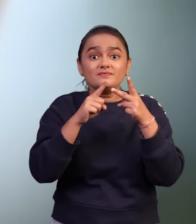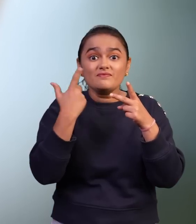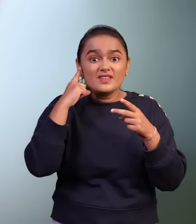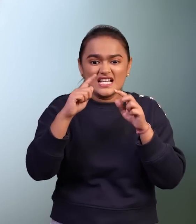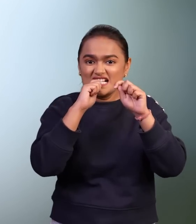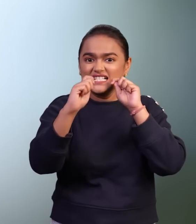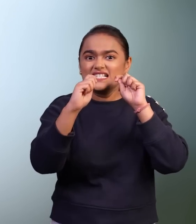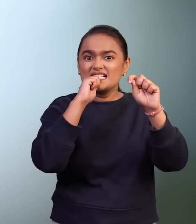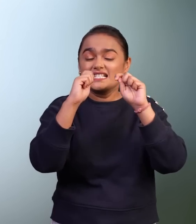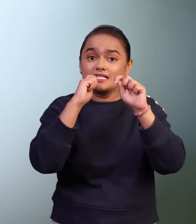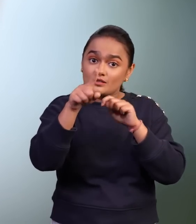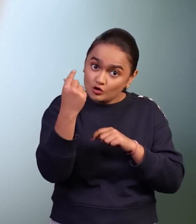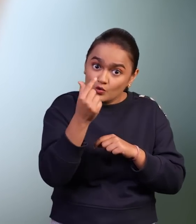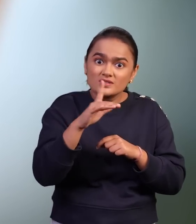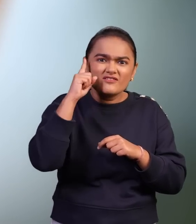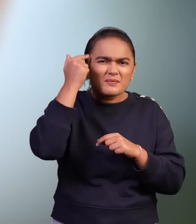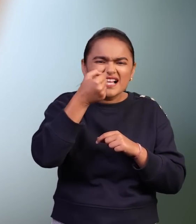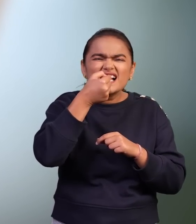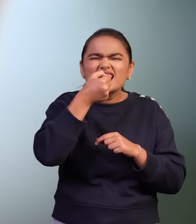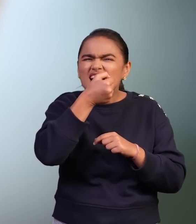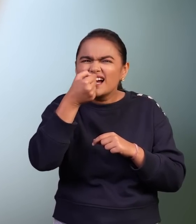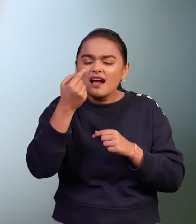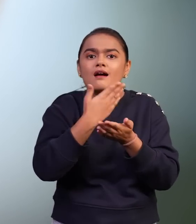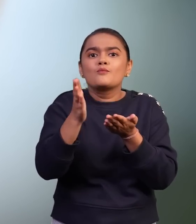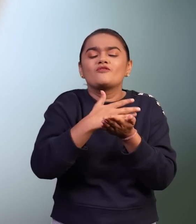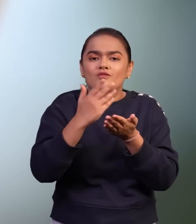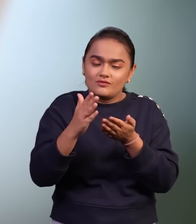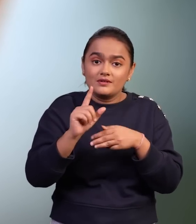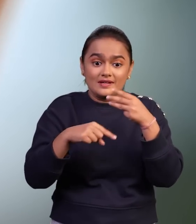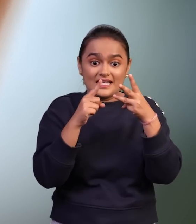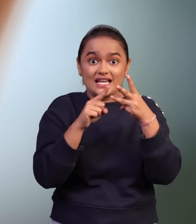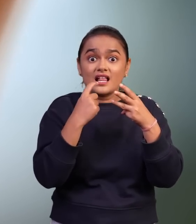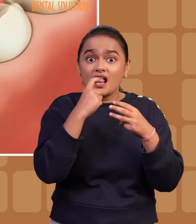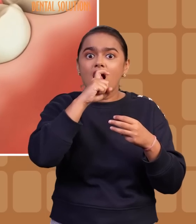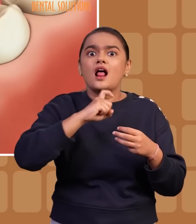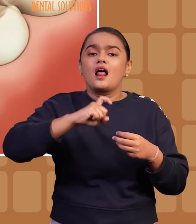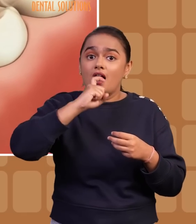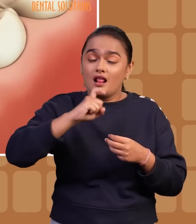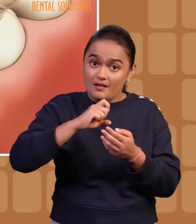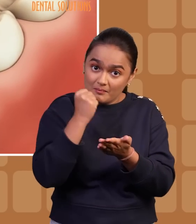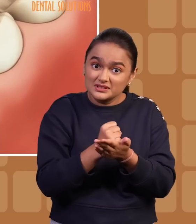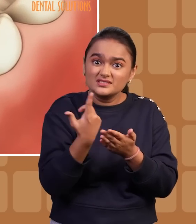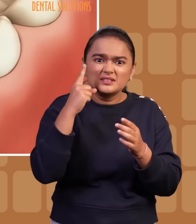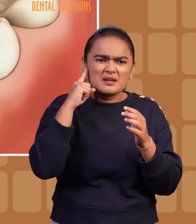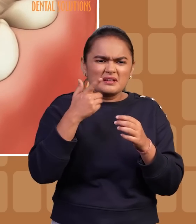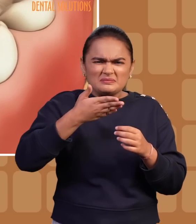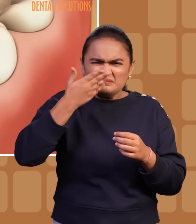Secondly, use floss Because it removes the deposits between the teeth. Thirdly, keep your tongue clean.